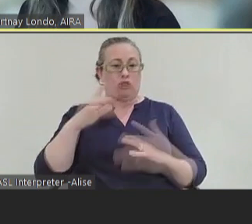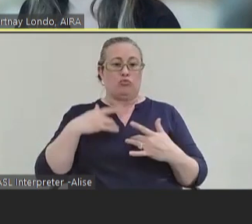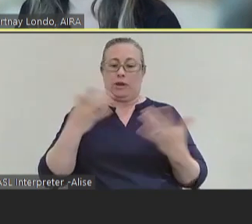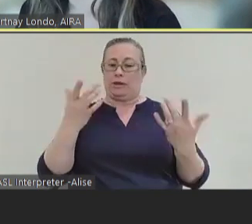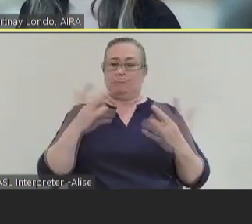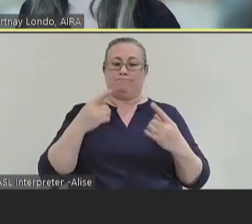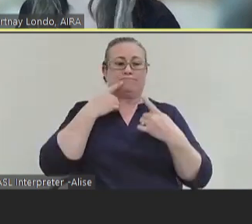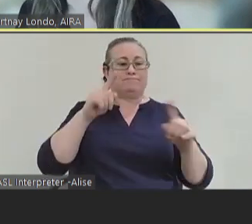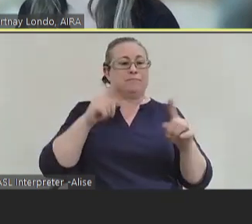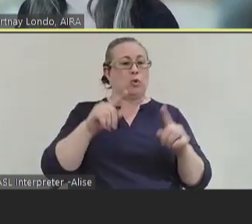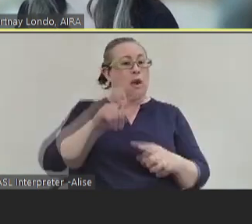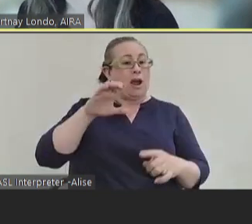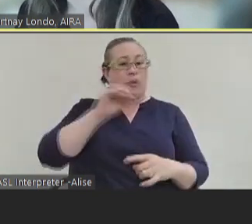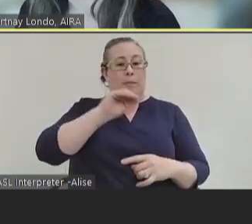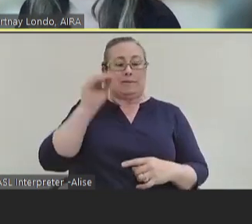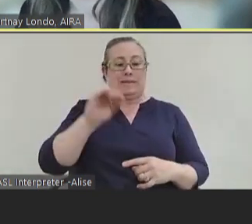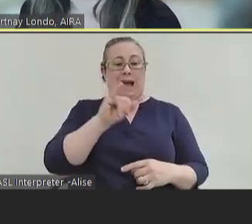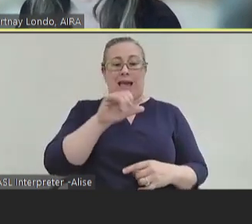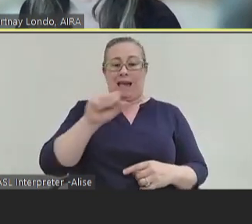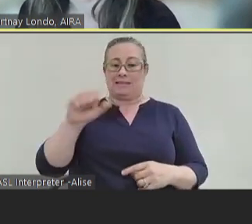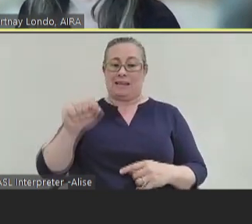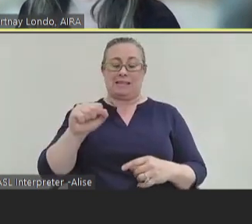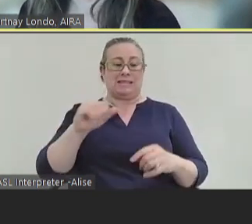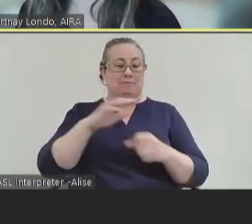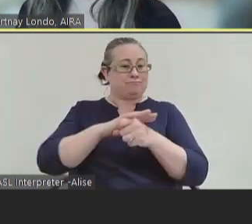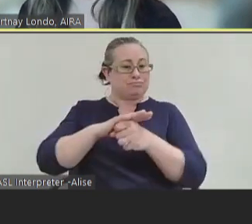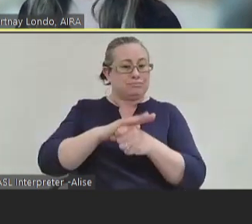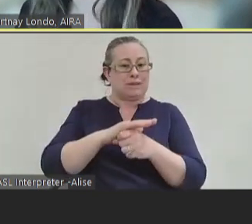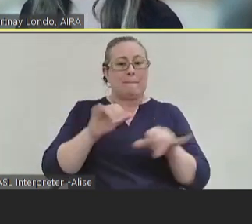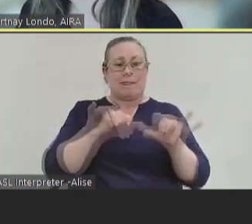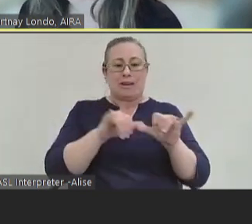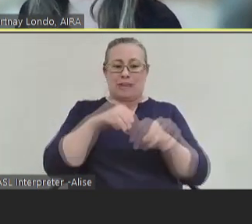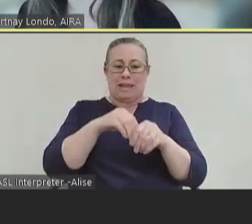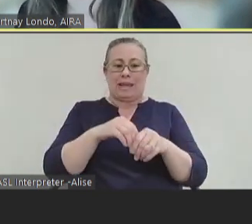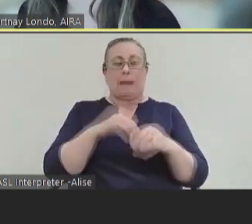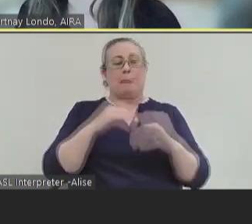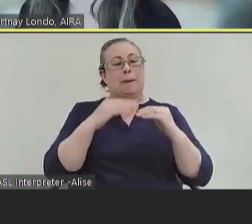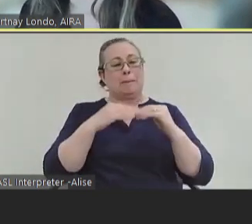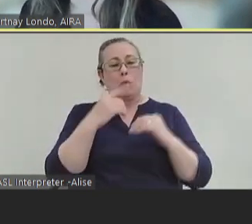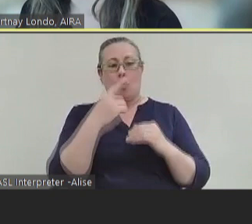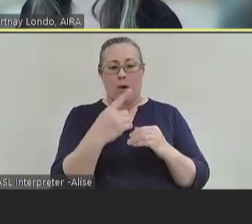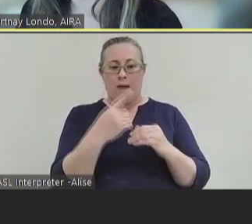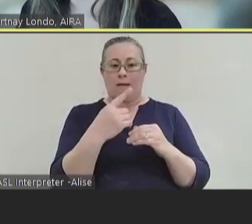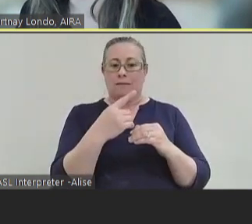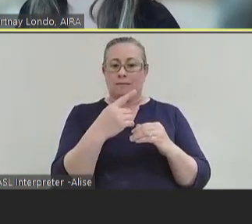measured in at least one content area. The MNI initiative is a voluntary program that